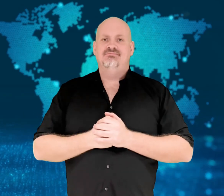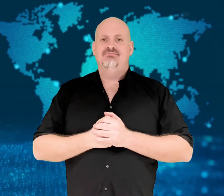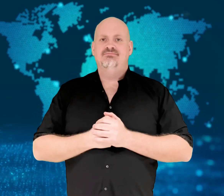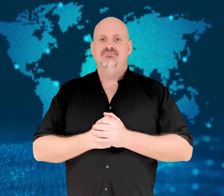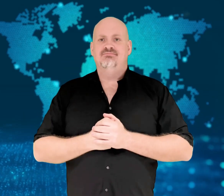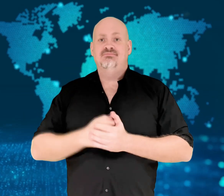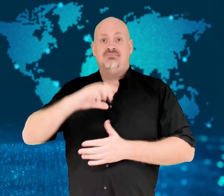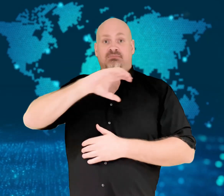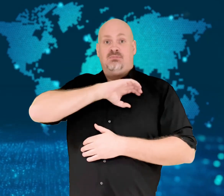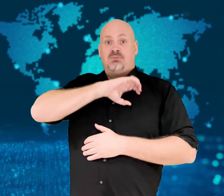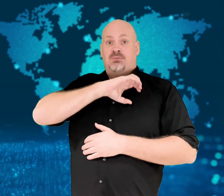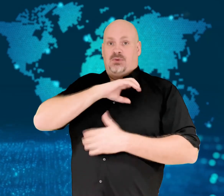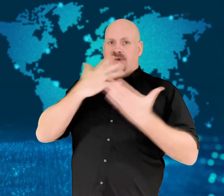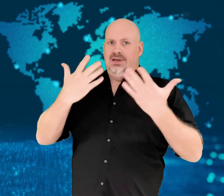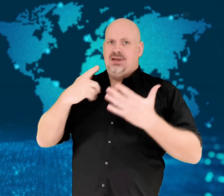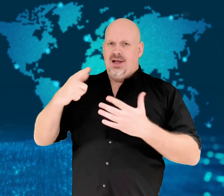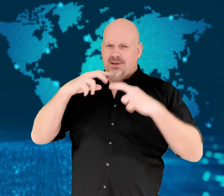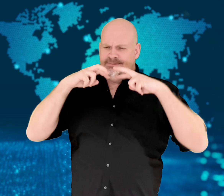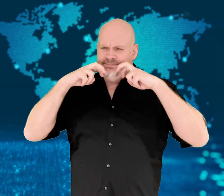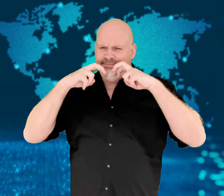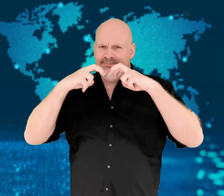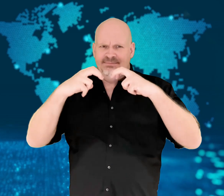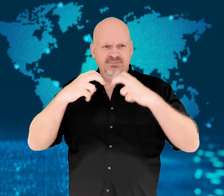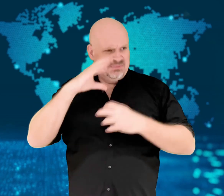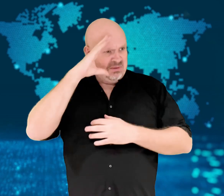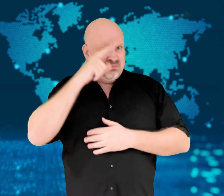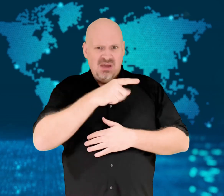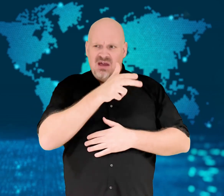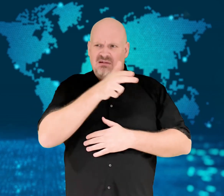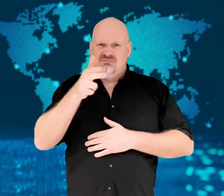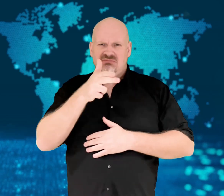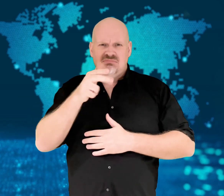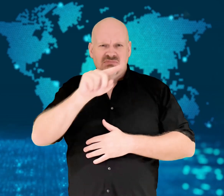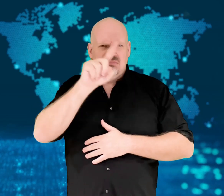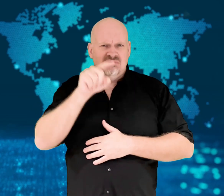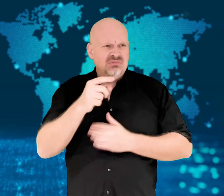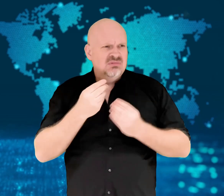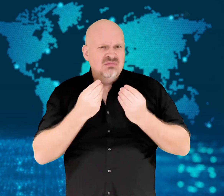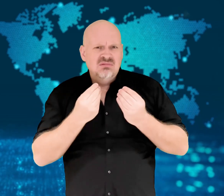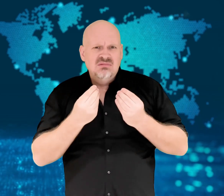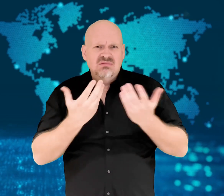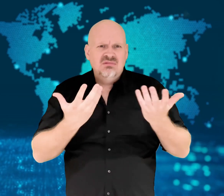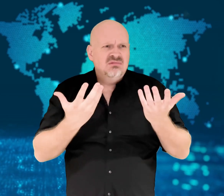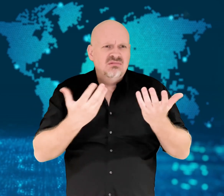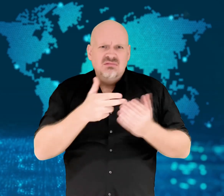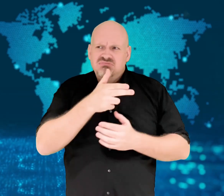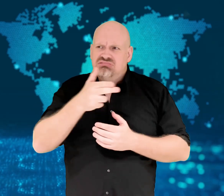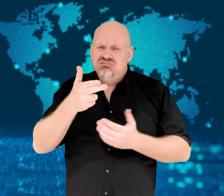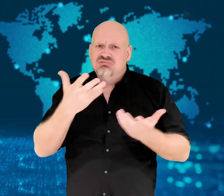the dance hall in recent years.